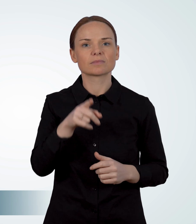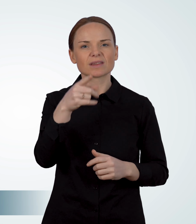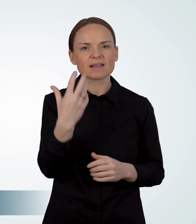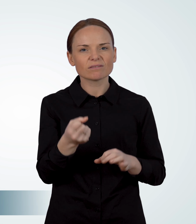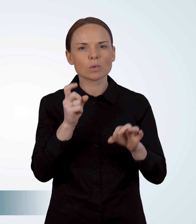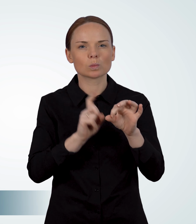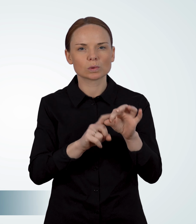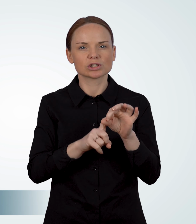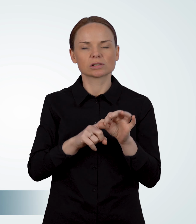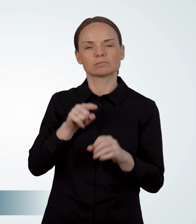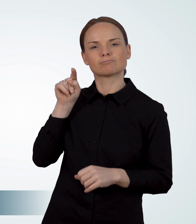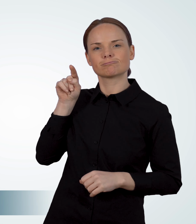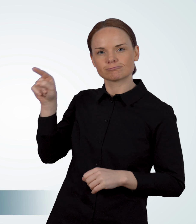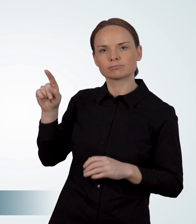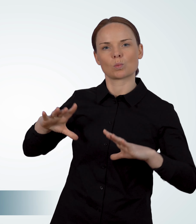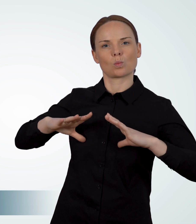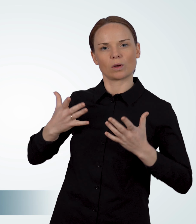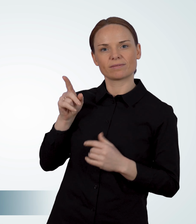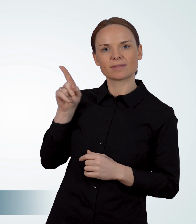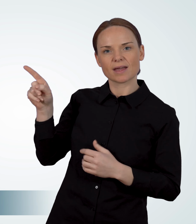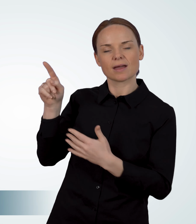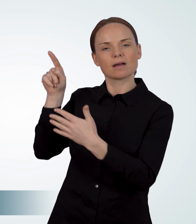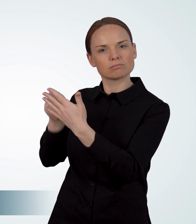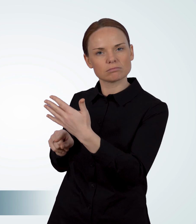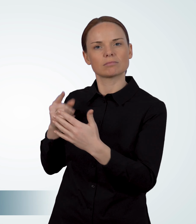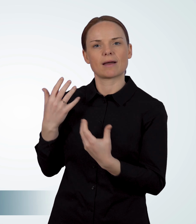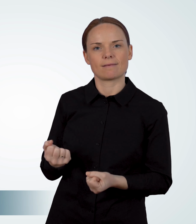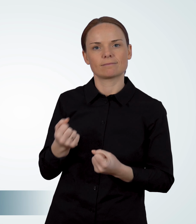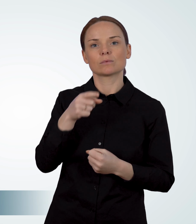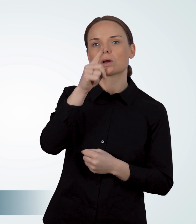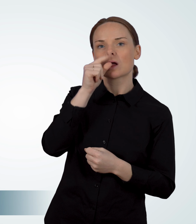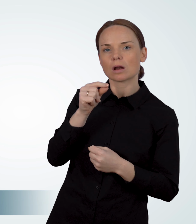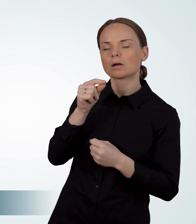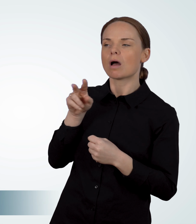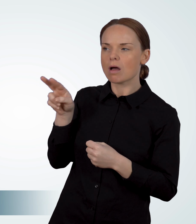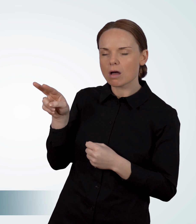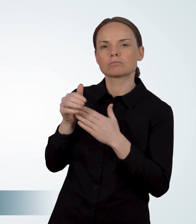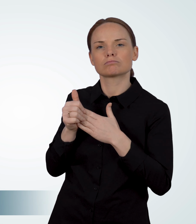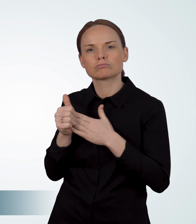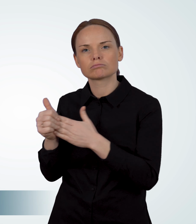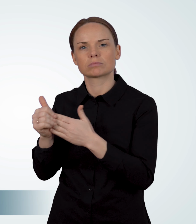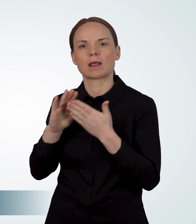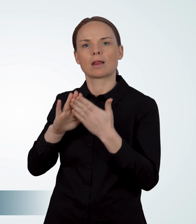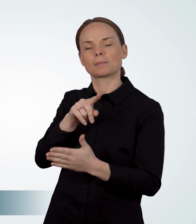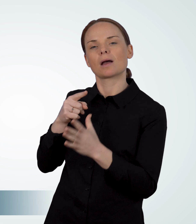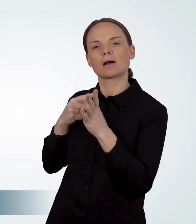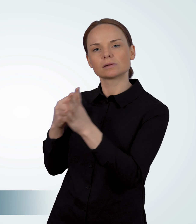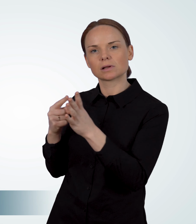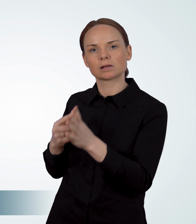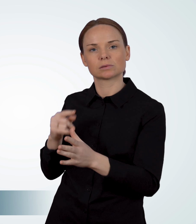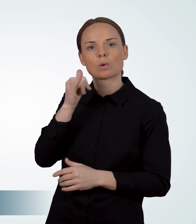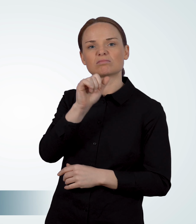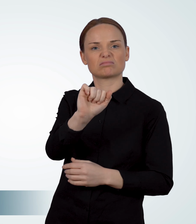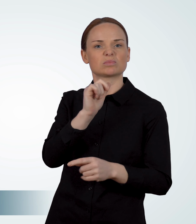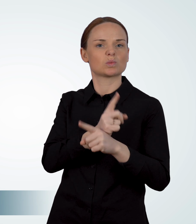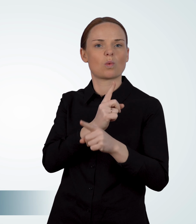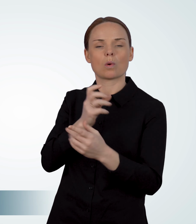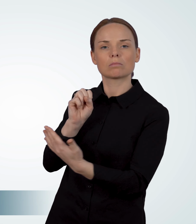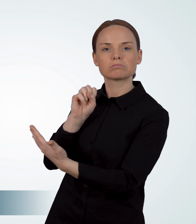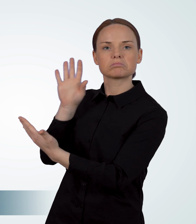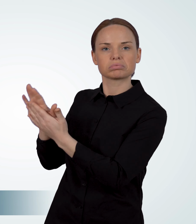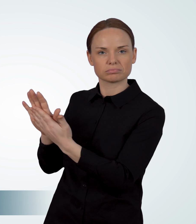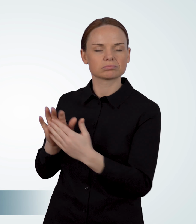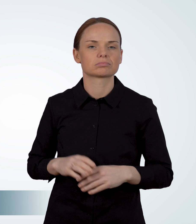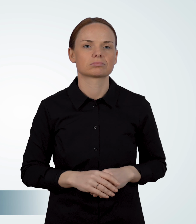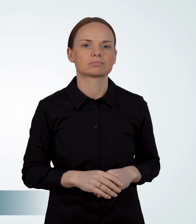To have your say, you can answer some guided questions and/or lodge a submission.